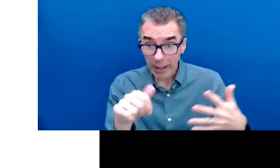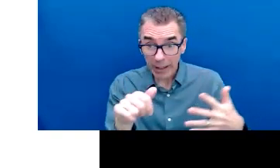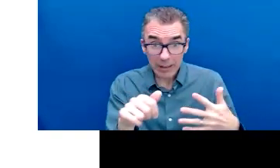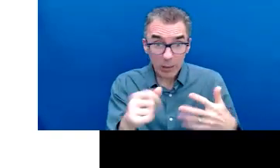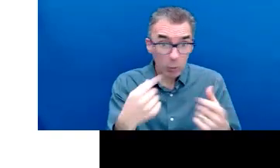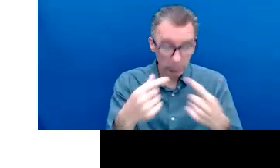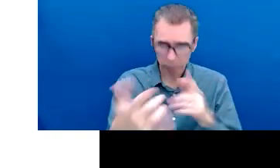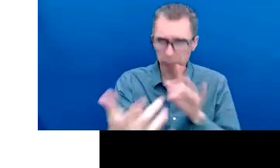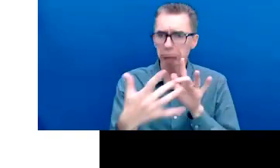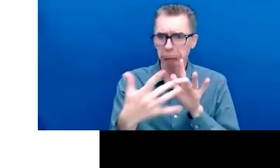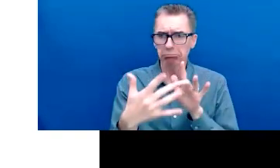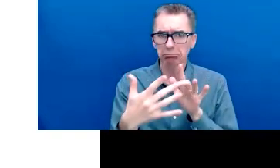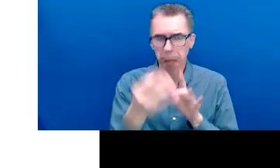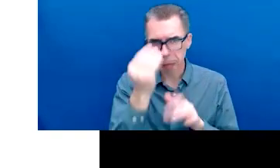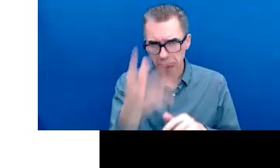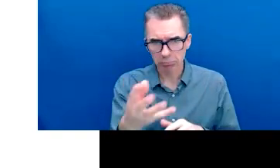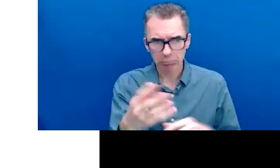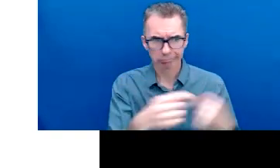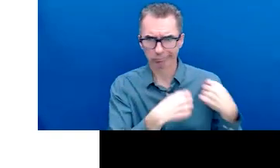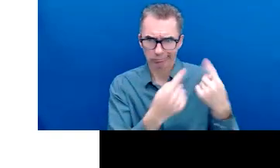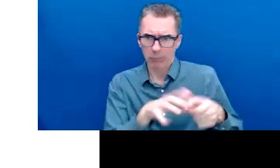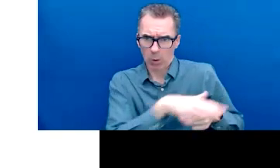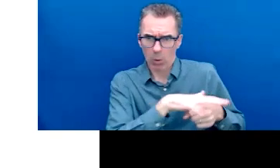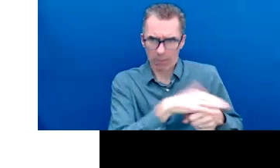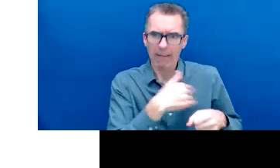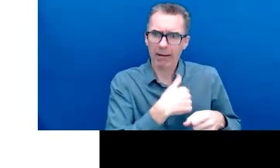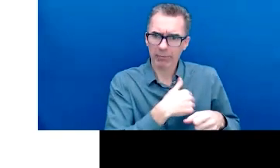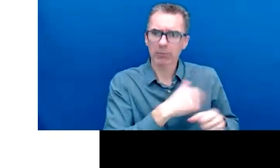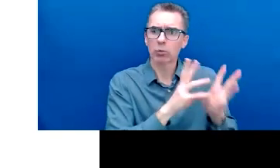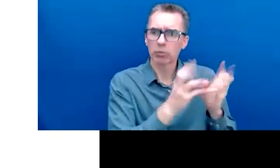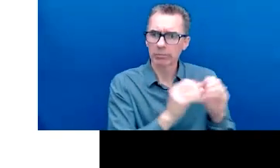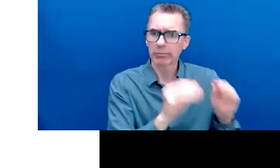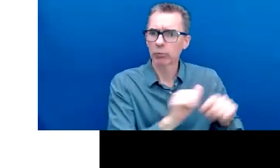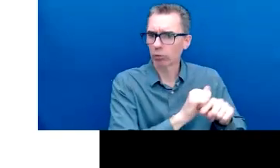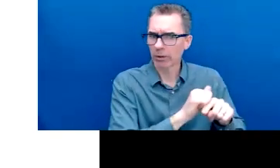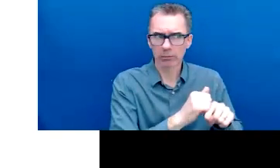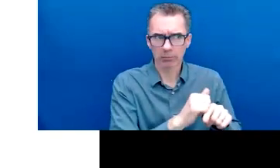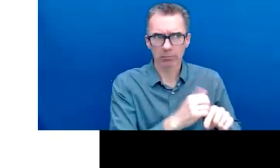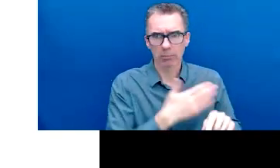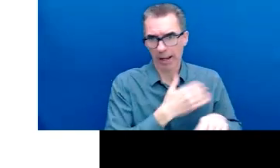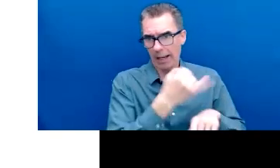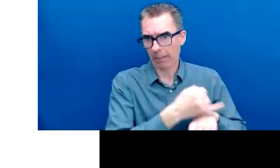We've had trainings, locally here hosted, on one of our campuses. We've done them online.